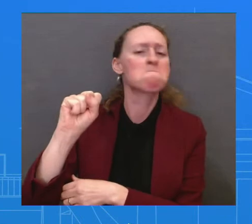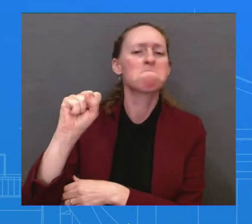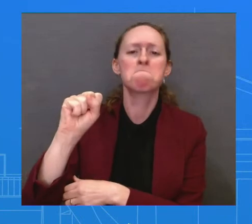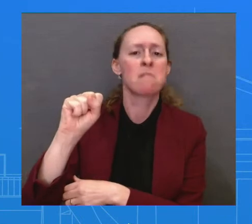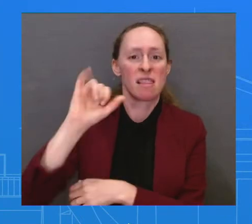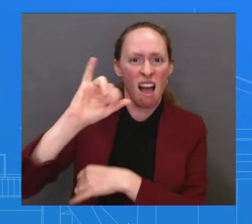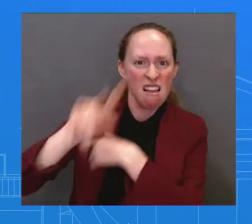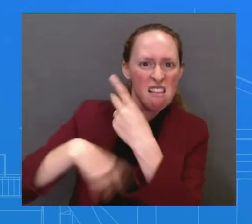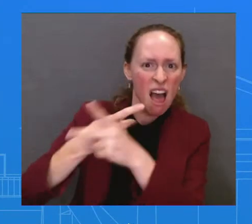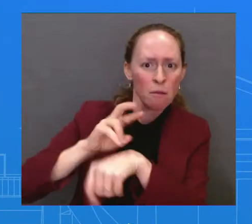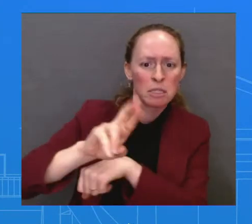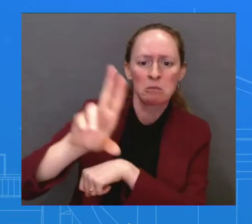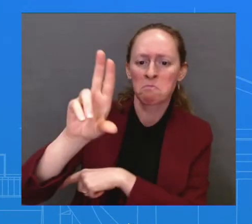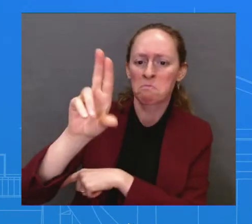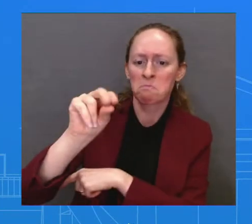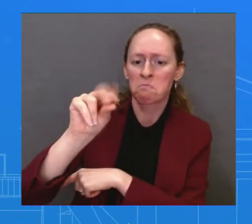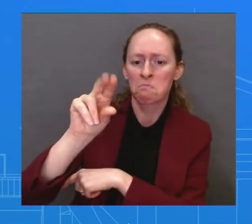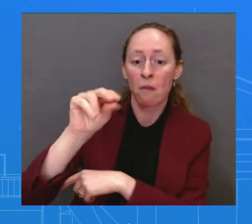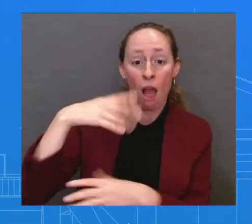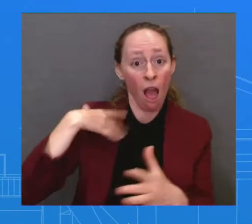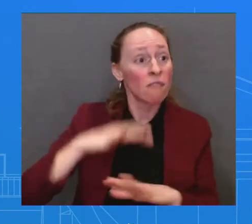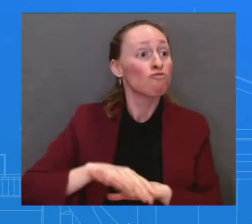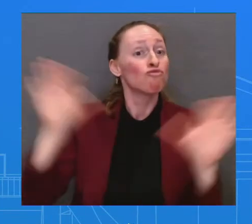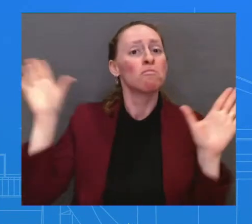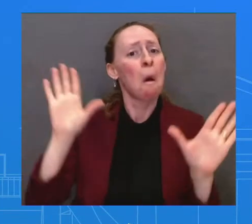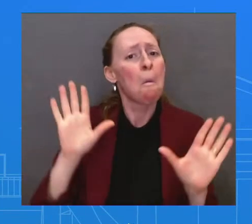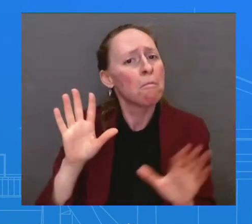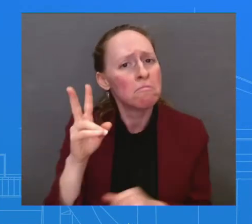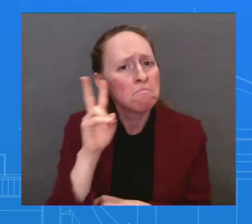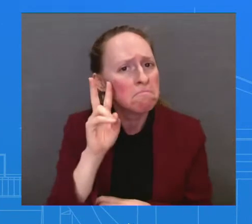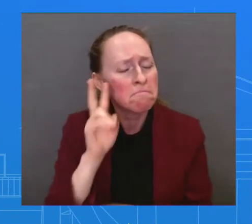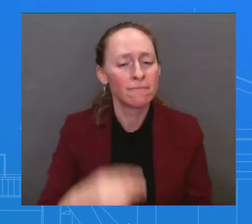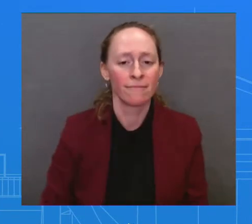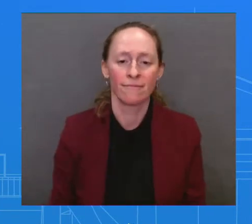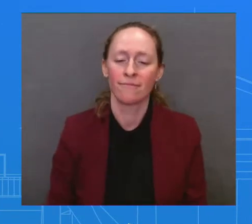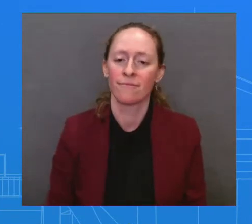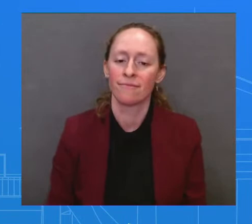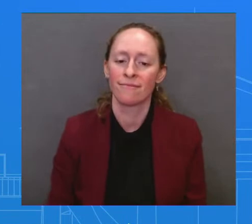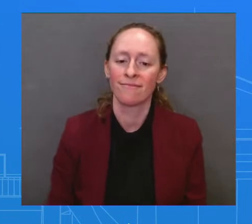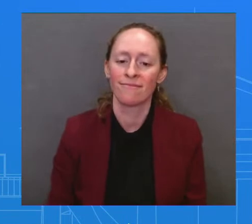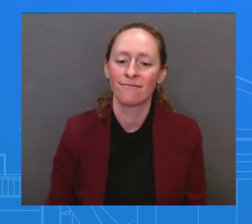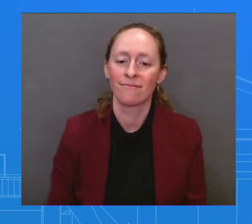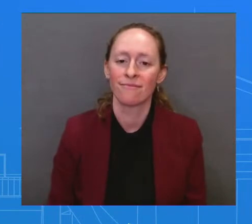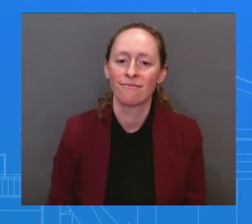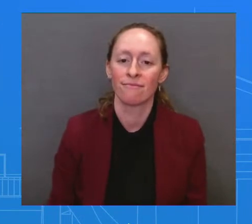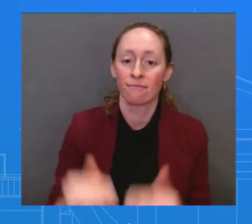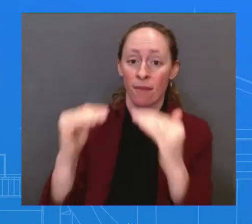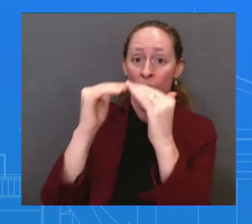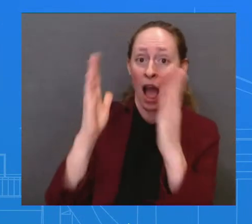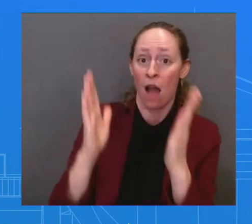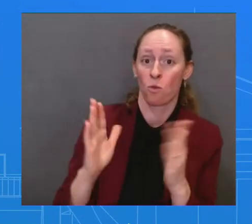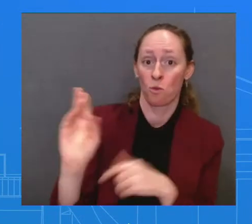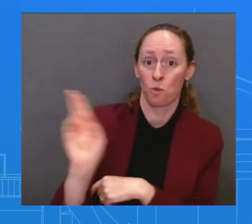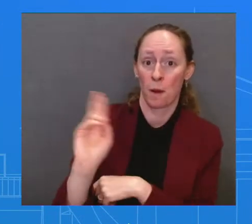House Republican leaders are heavily laying the blame at President Biden's feet today for the fact that the House has not passed